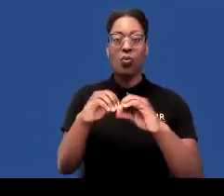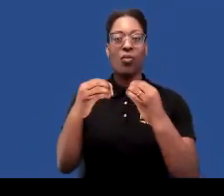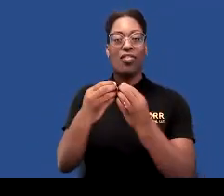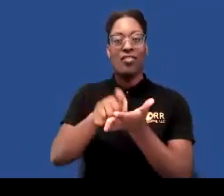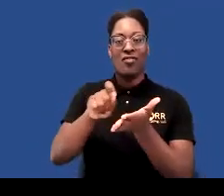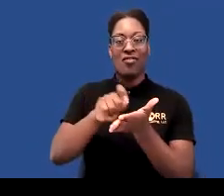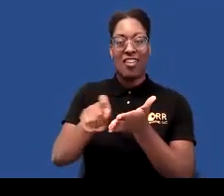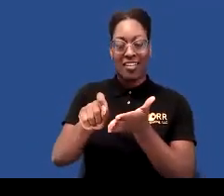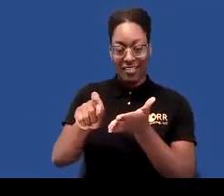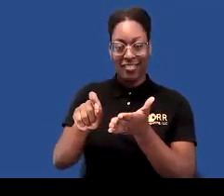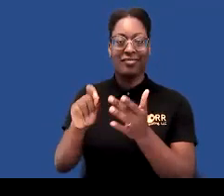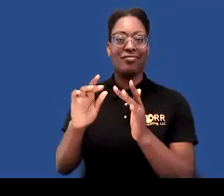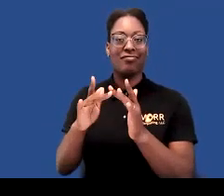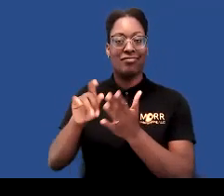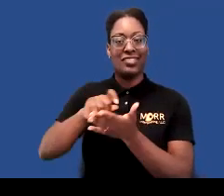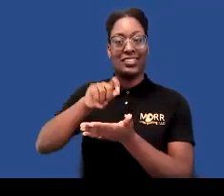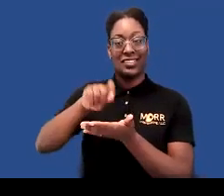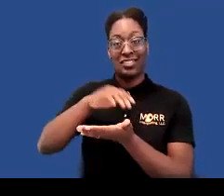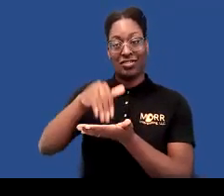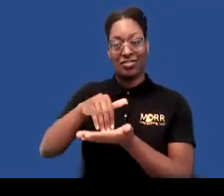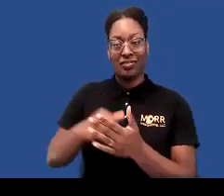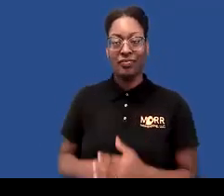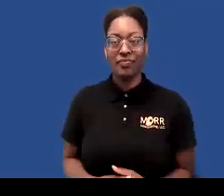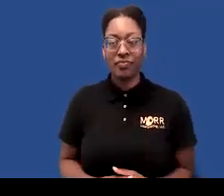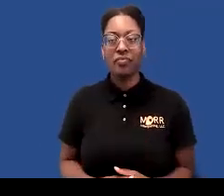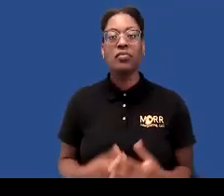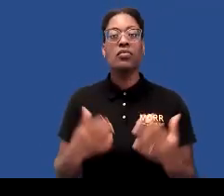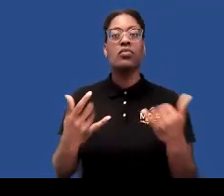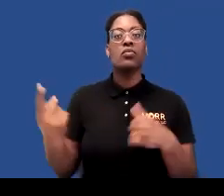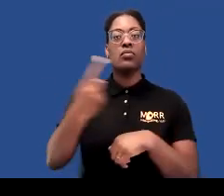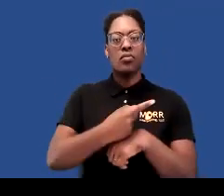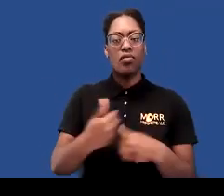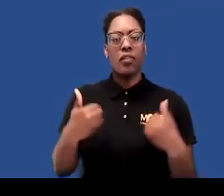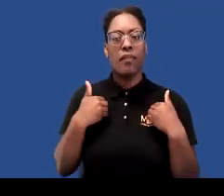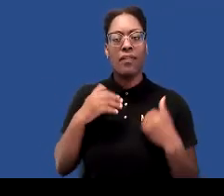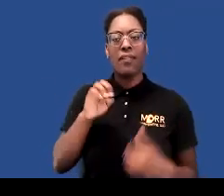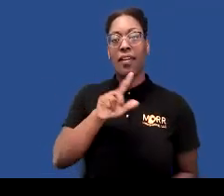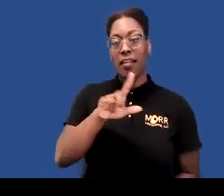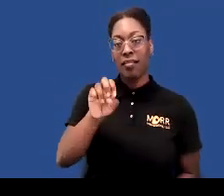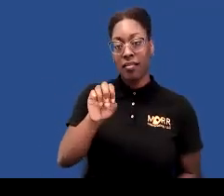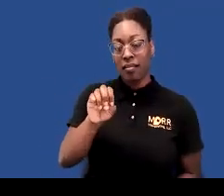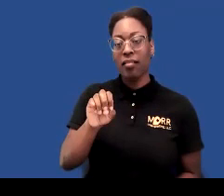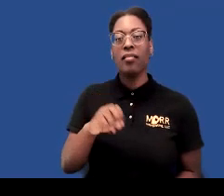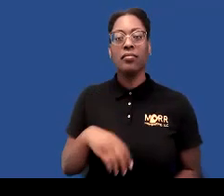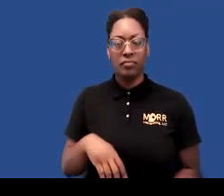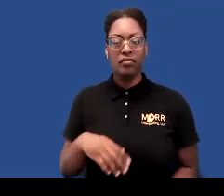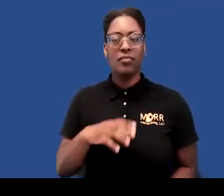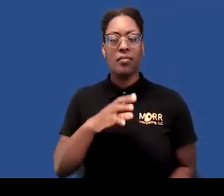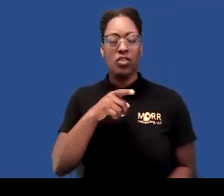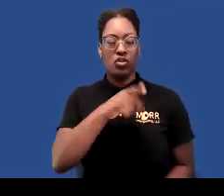and I'm the moderator for today's presentation. Facilitating along with me today are Elle, and she's going to field questions in the chat box,